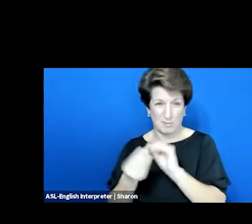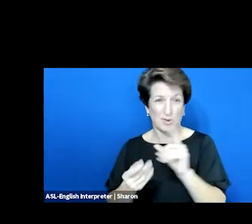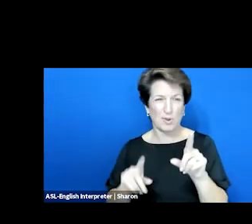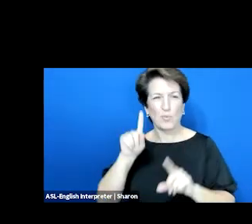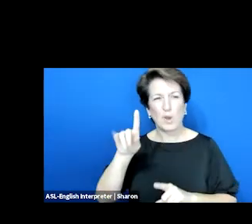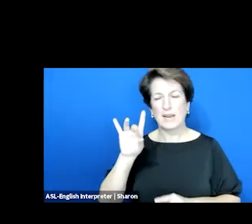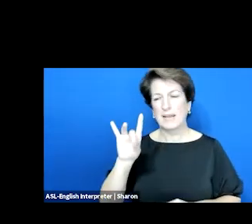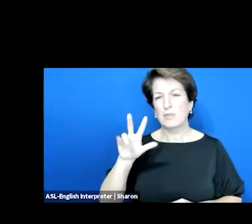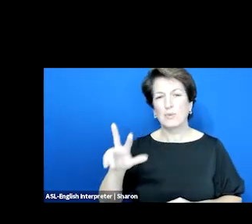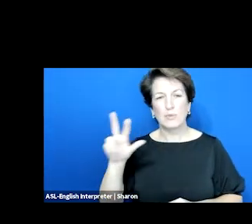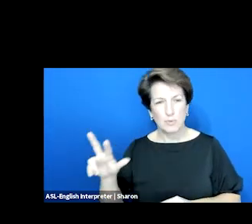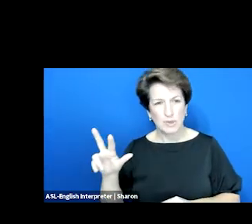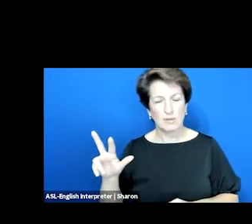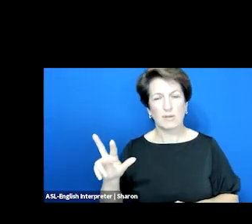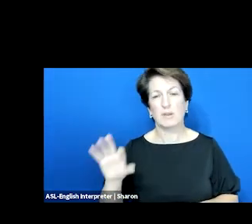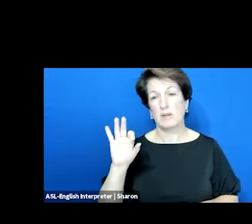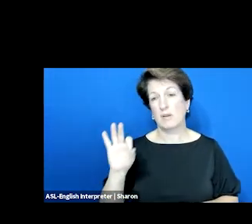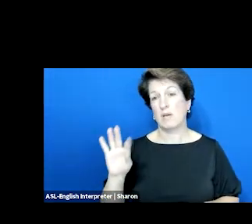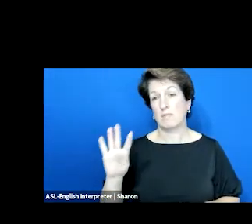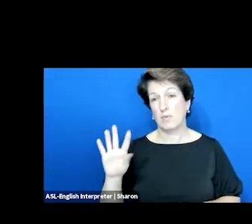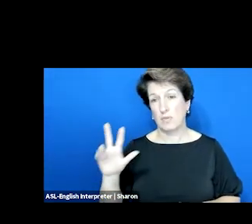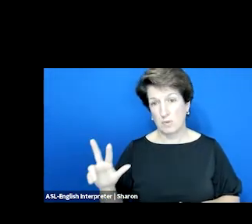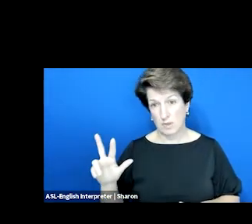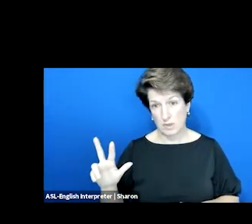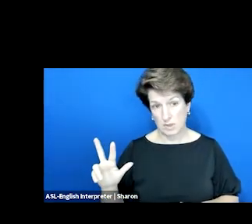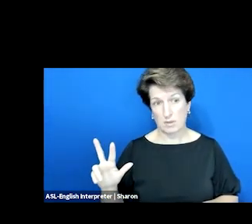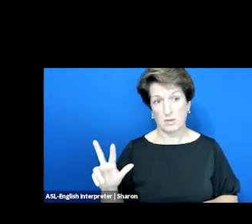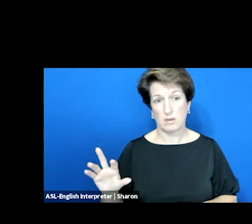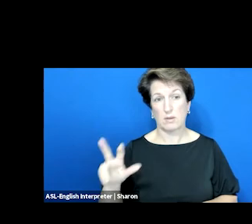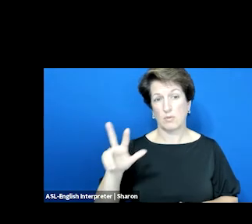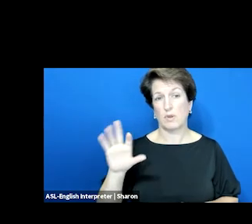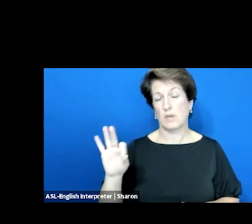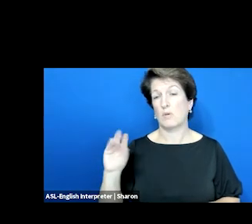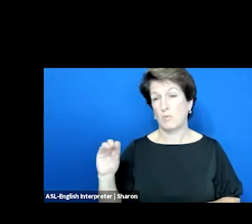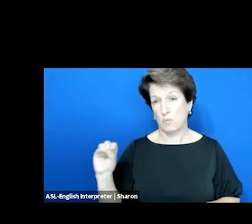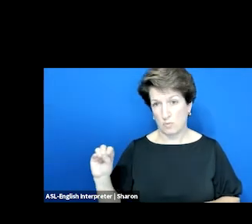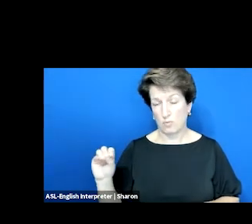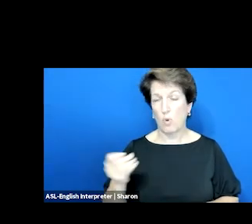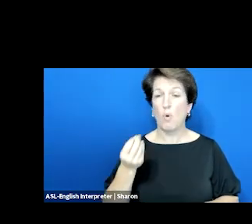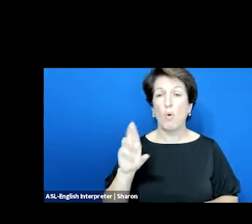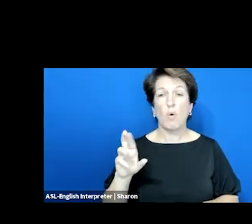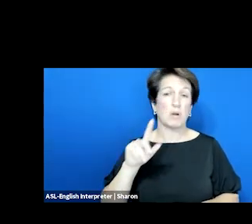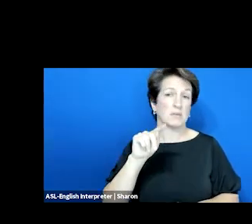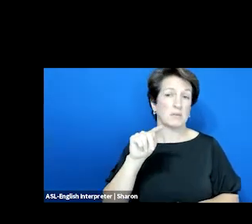vaccinated, you should have had a